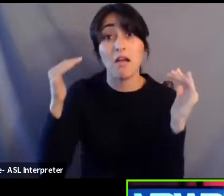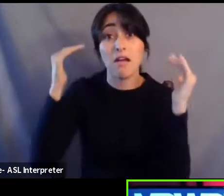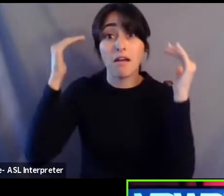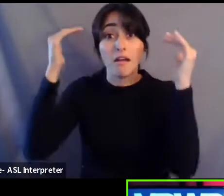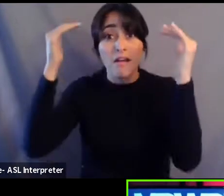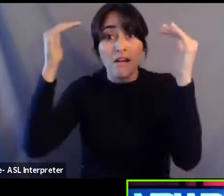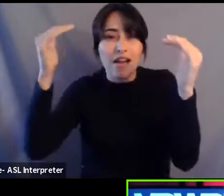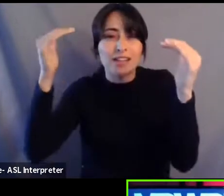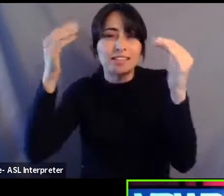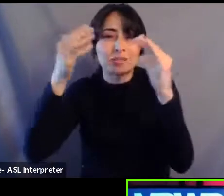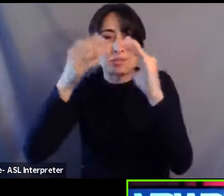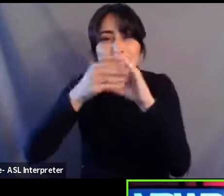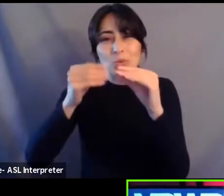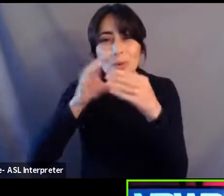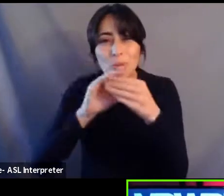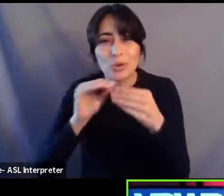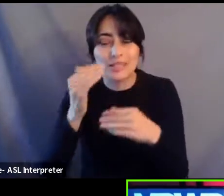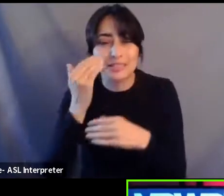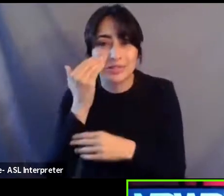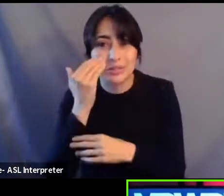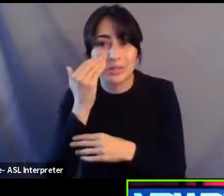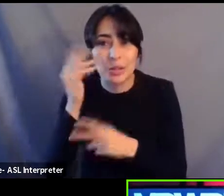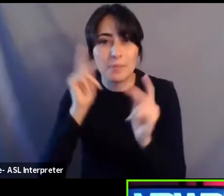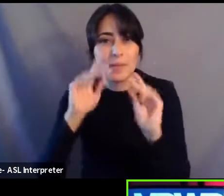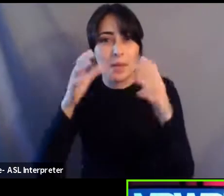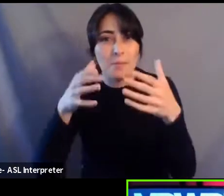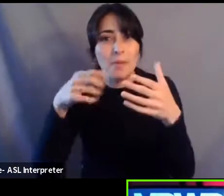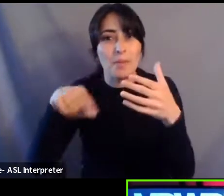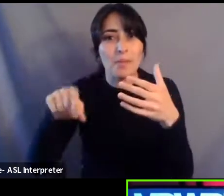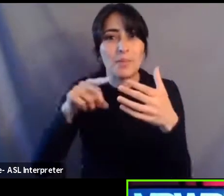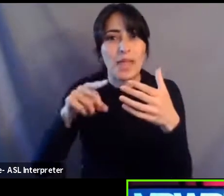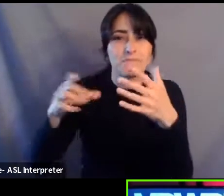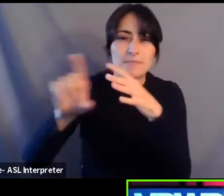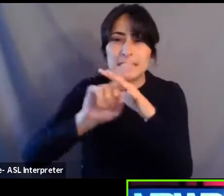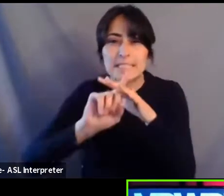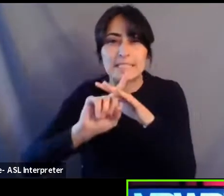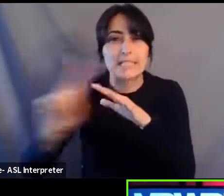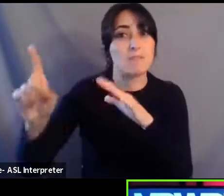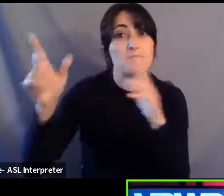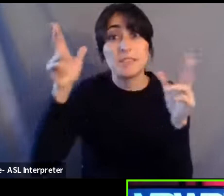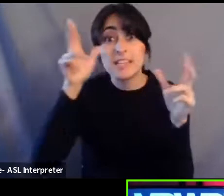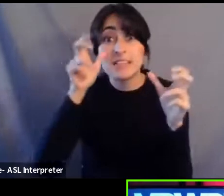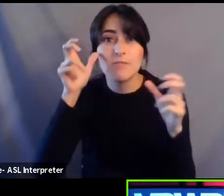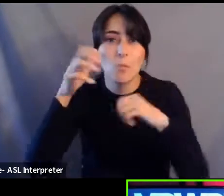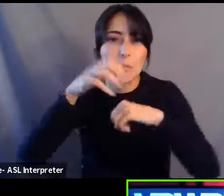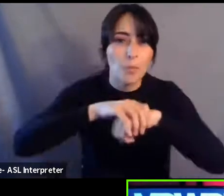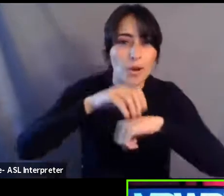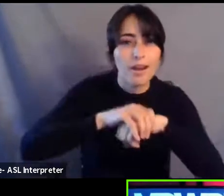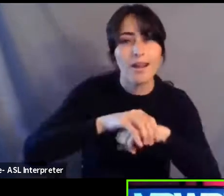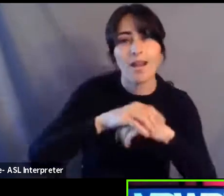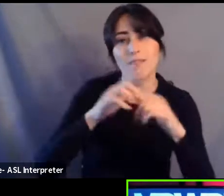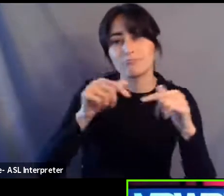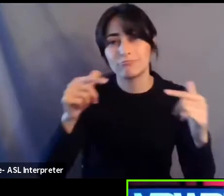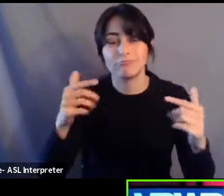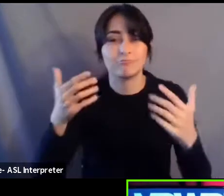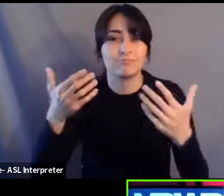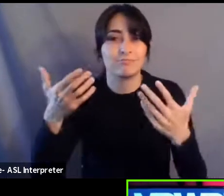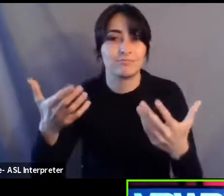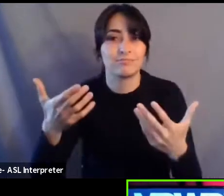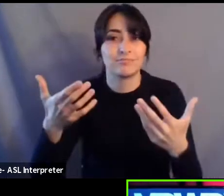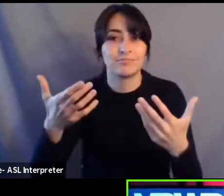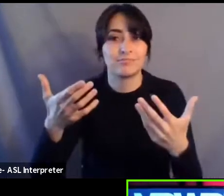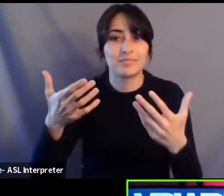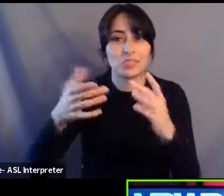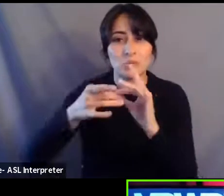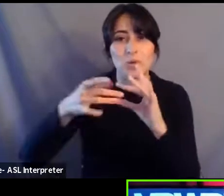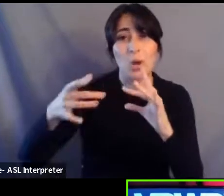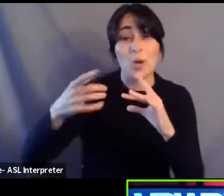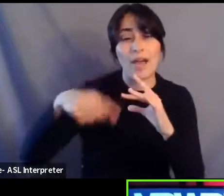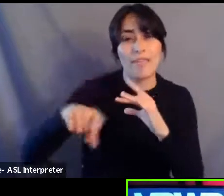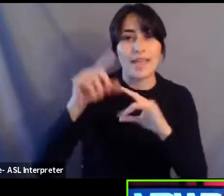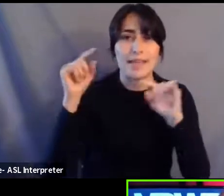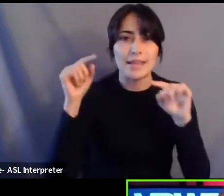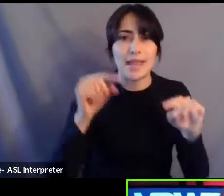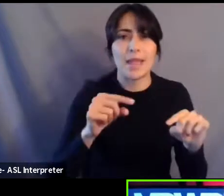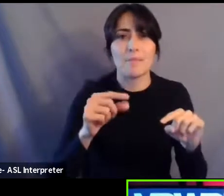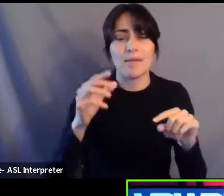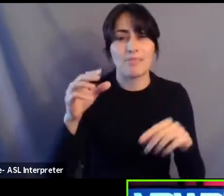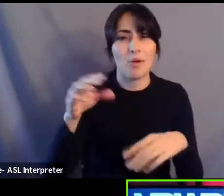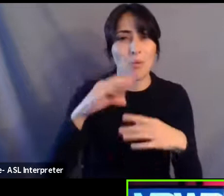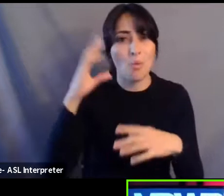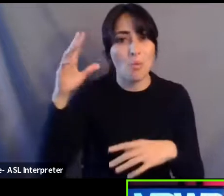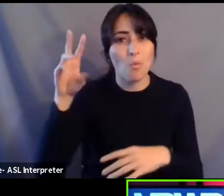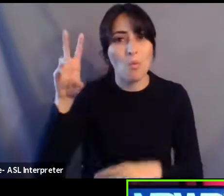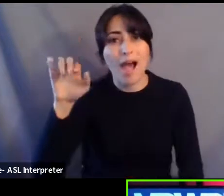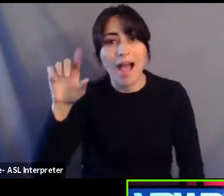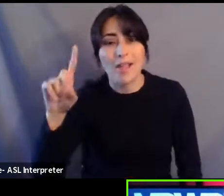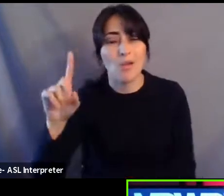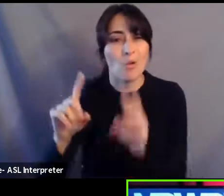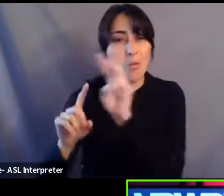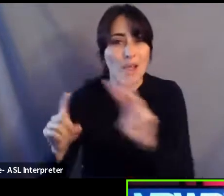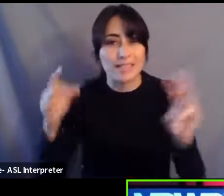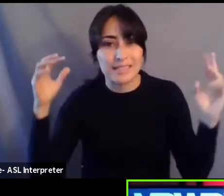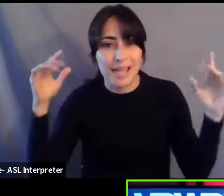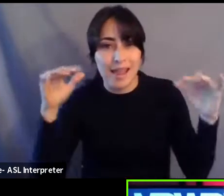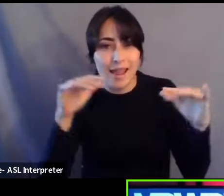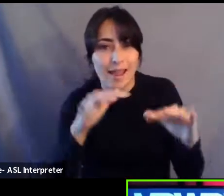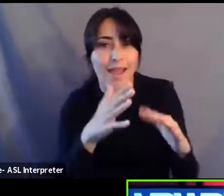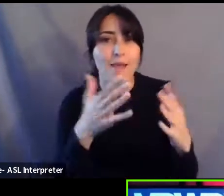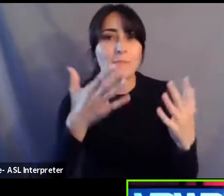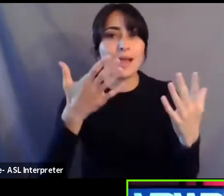story of people that escaped England to tame the wild west or tame this savage land. They